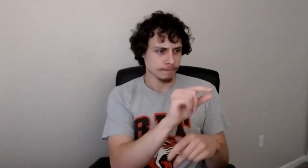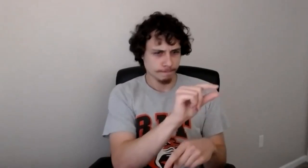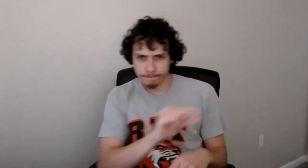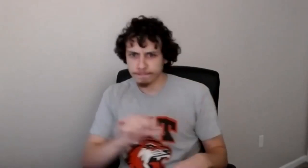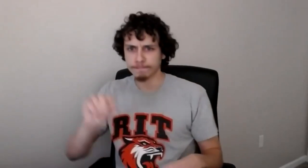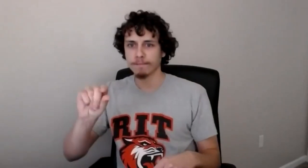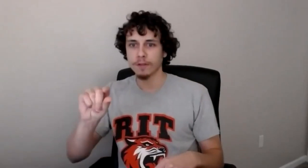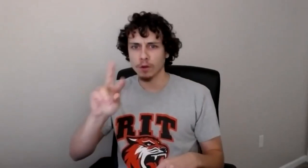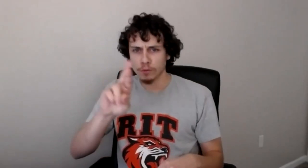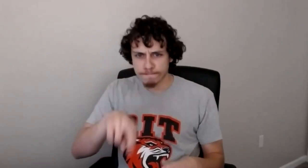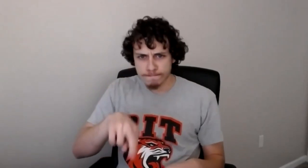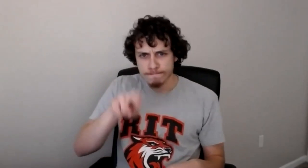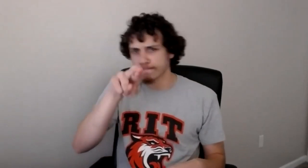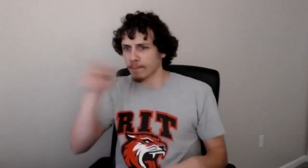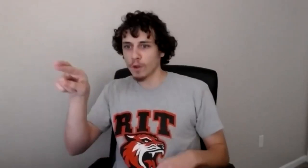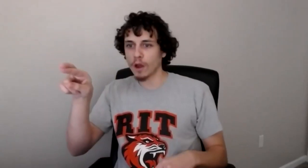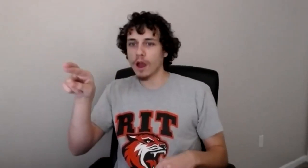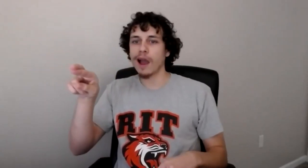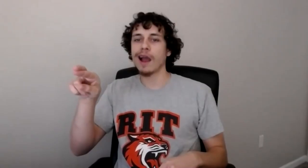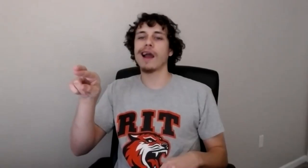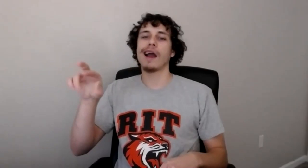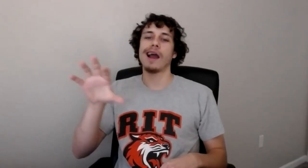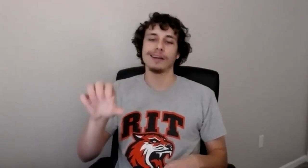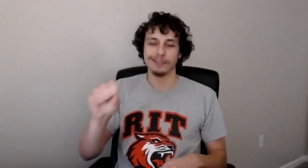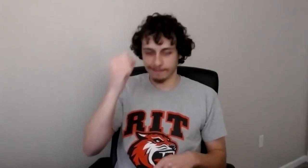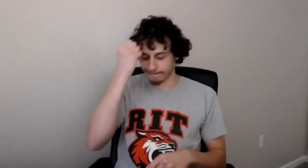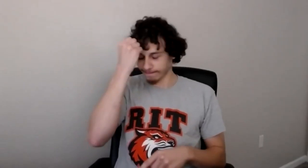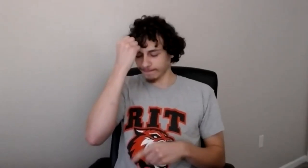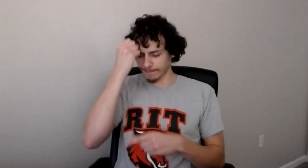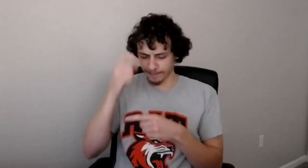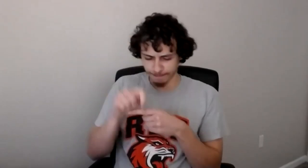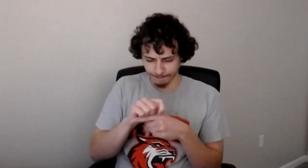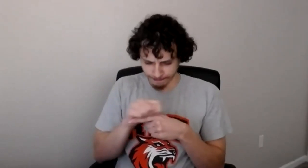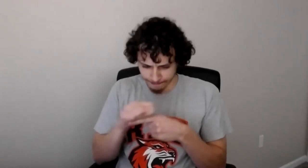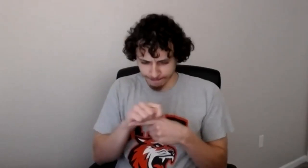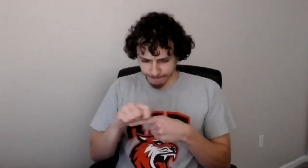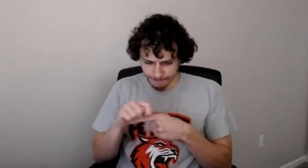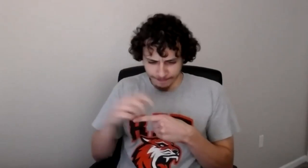Vladimir: Q. R. S. T.